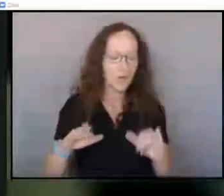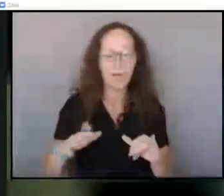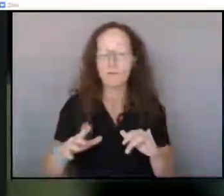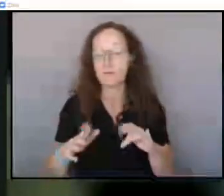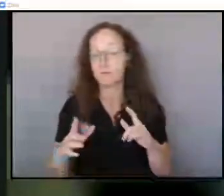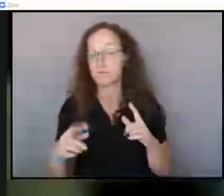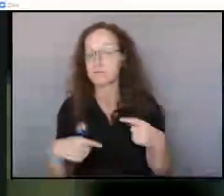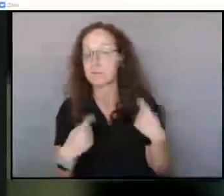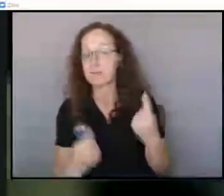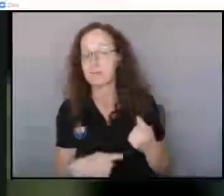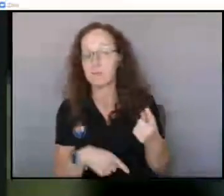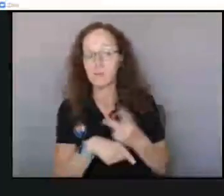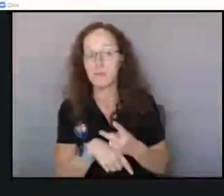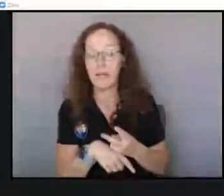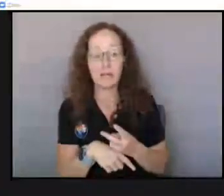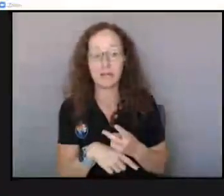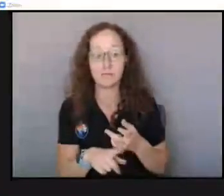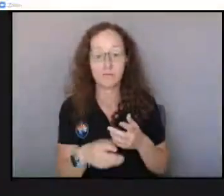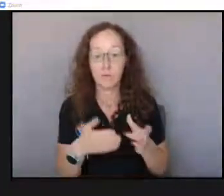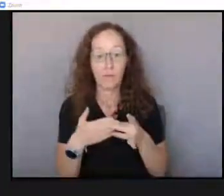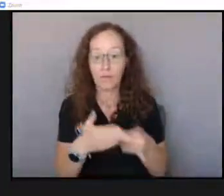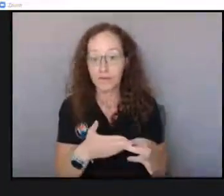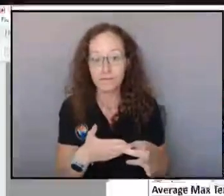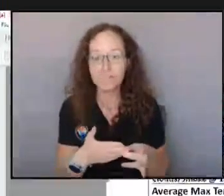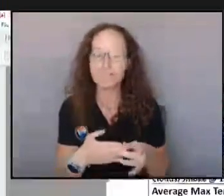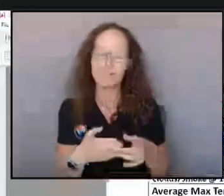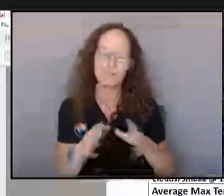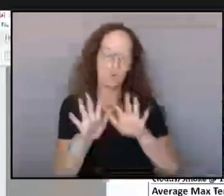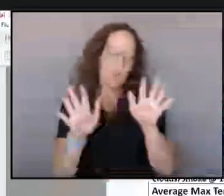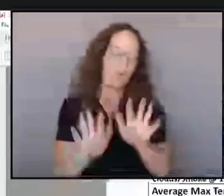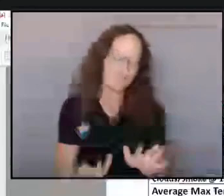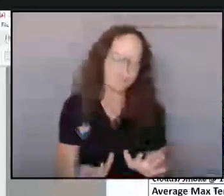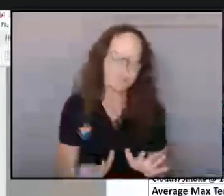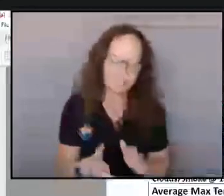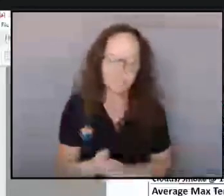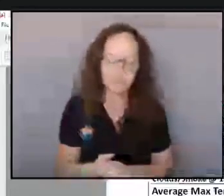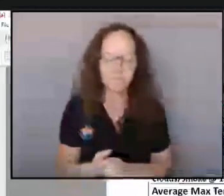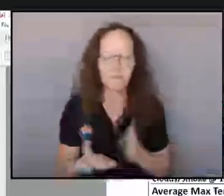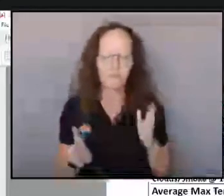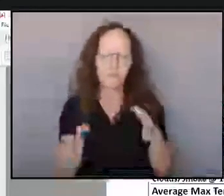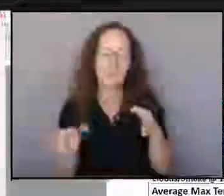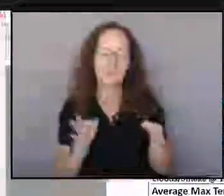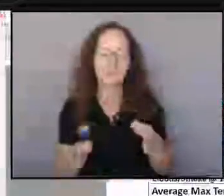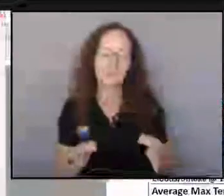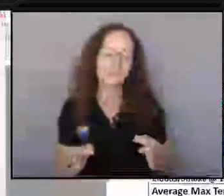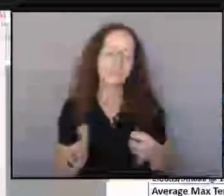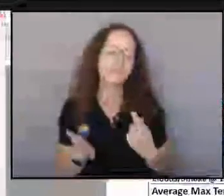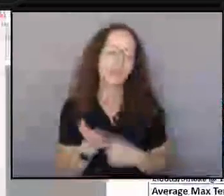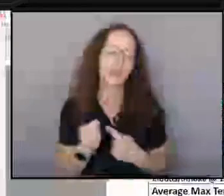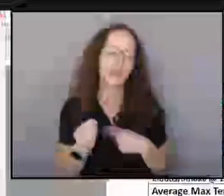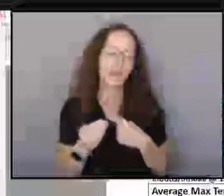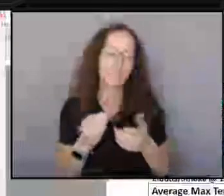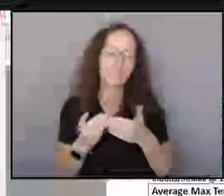UPCOMING WEATHER. SO TOMORROW LOOKING AT THE MATRIX, WE SEE WE ARE GOING TO HAVE A LOT OF CLOUDS, A LOT OF SMOKE COVER.